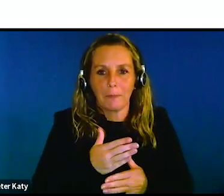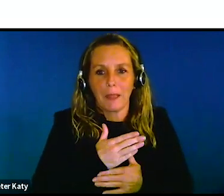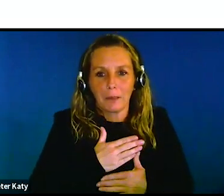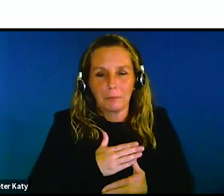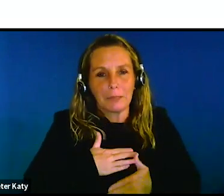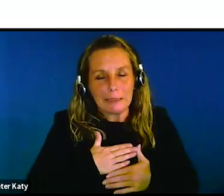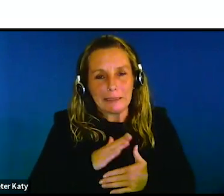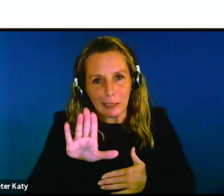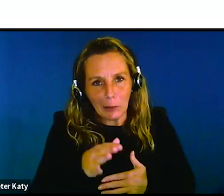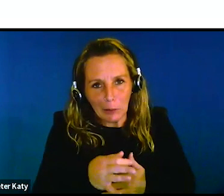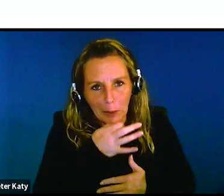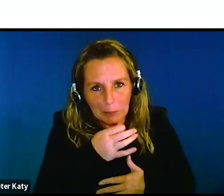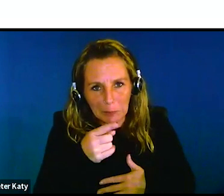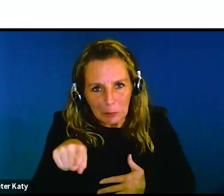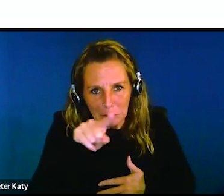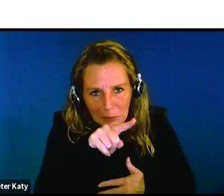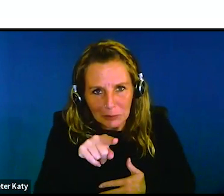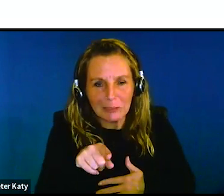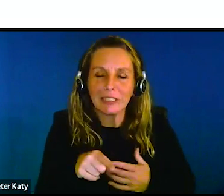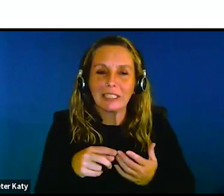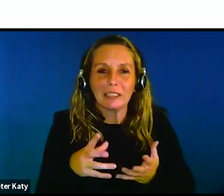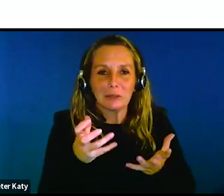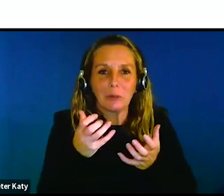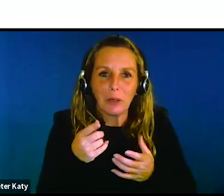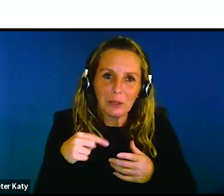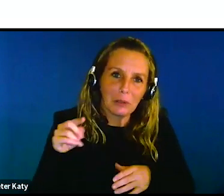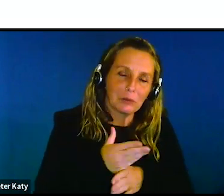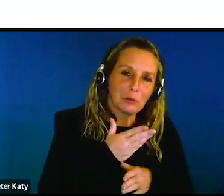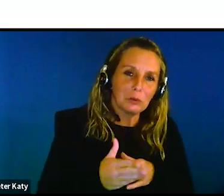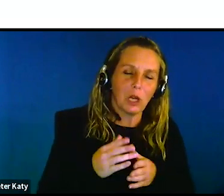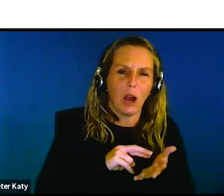So we want you to also share ask questions